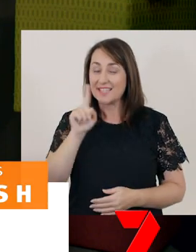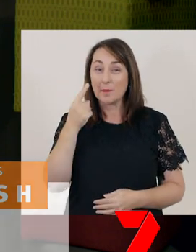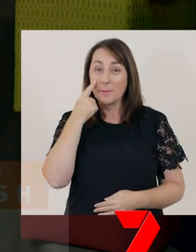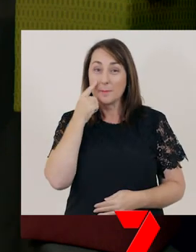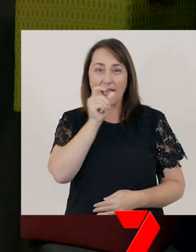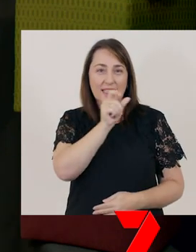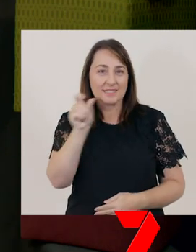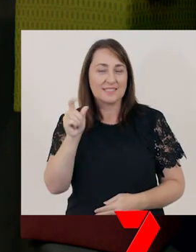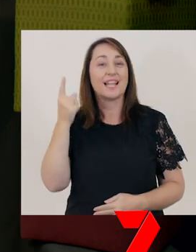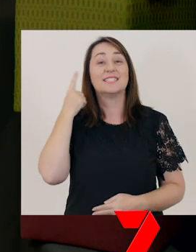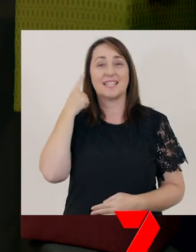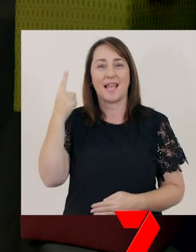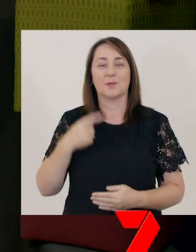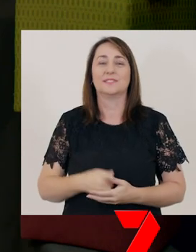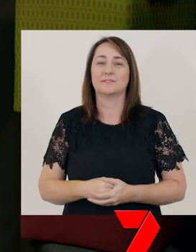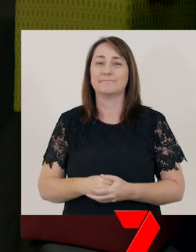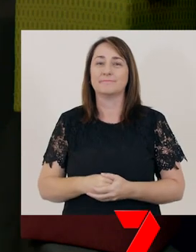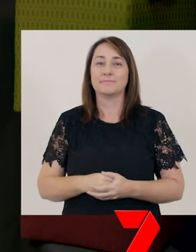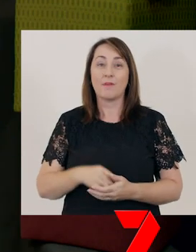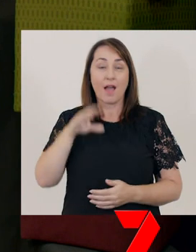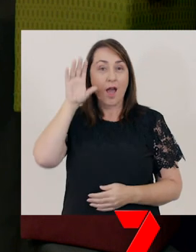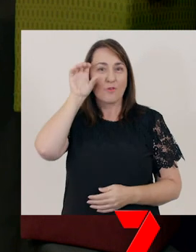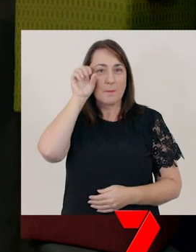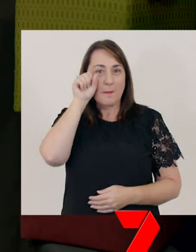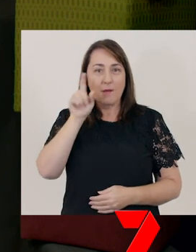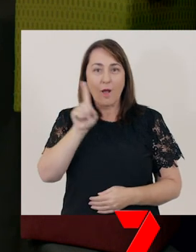Before we start, let’s remember what we already know about letters.